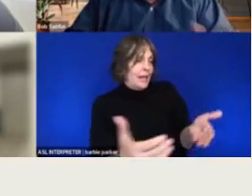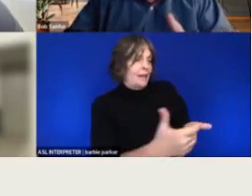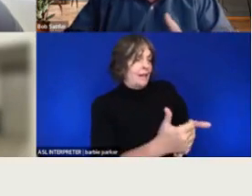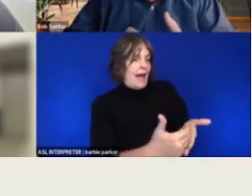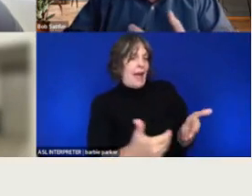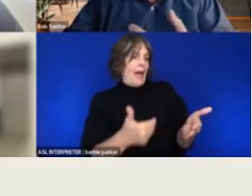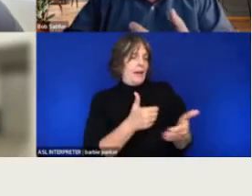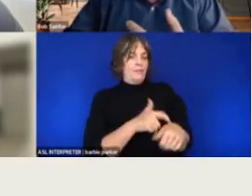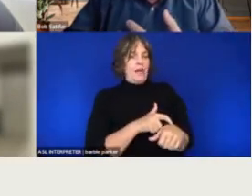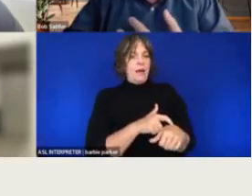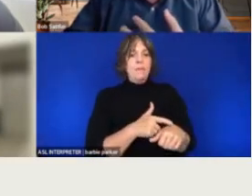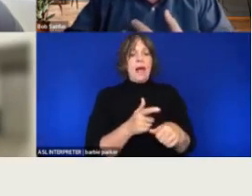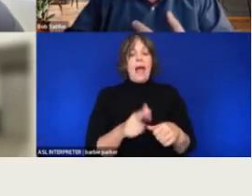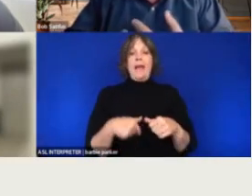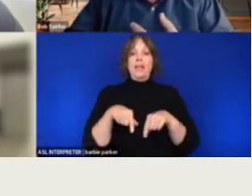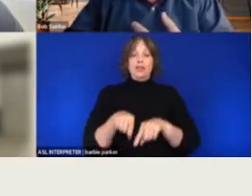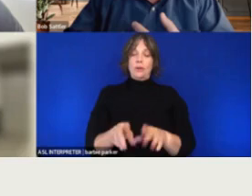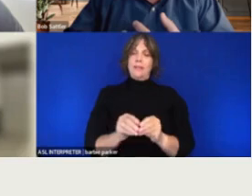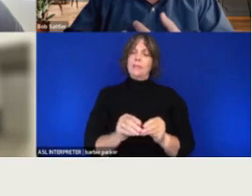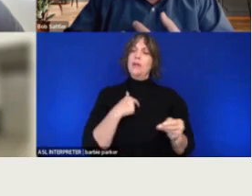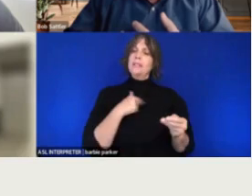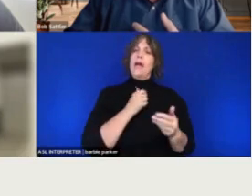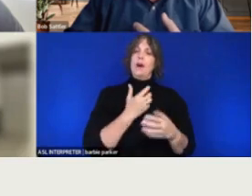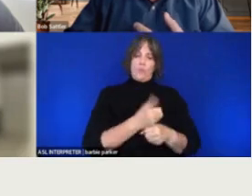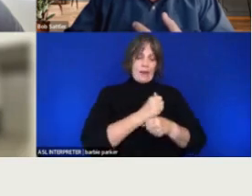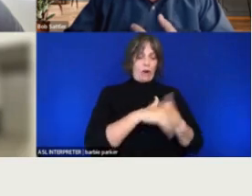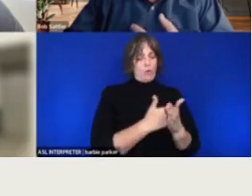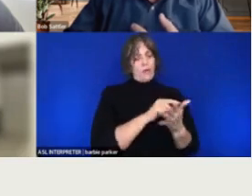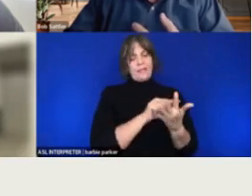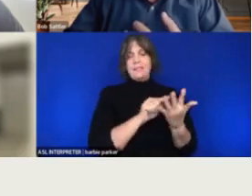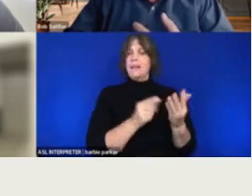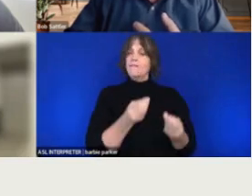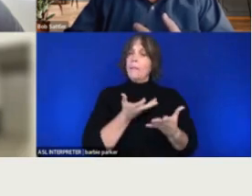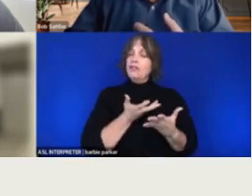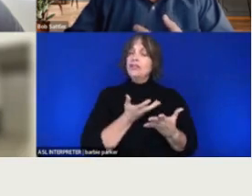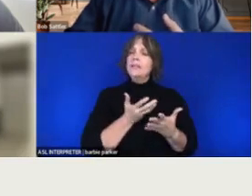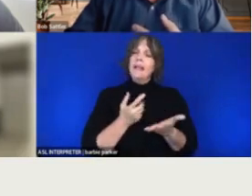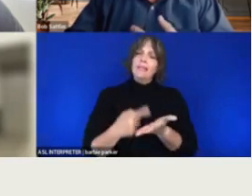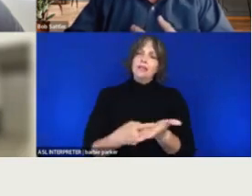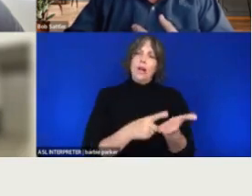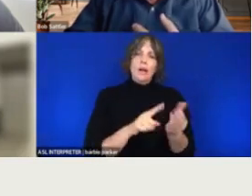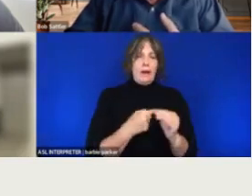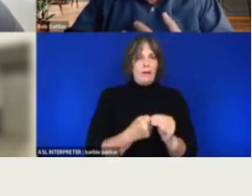it. And that could help things. A little bit better. It's challenging. I know that there's a lot of competing demands for